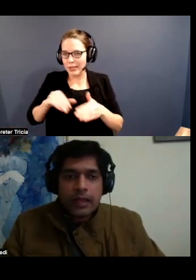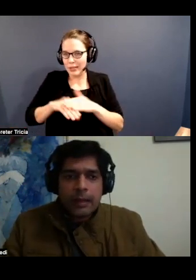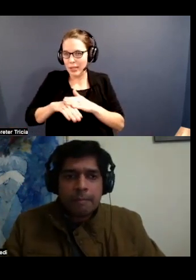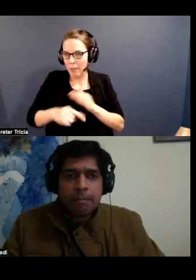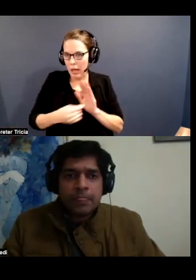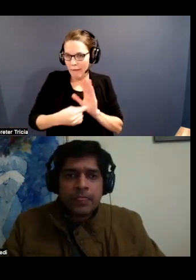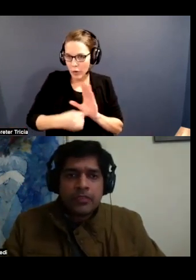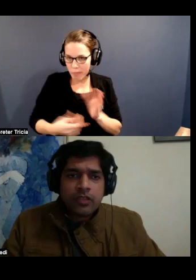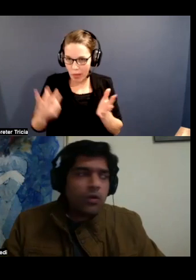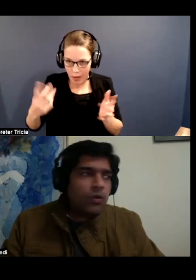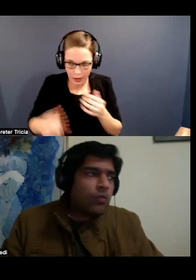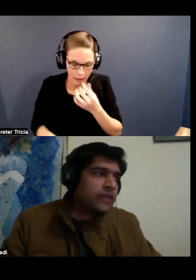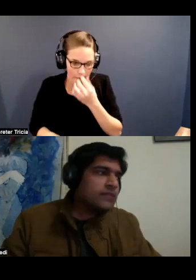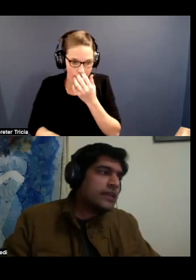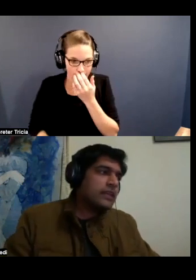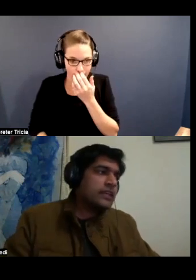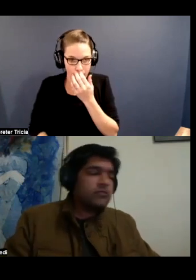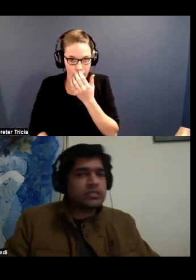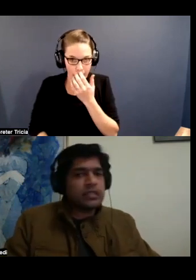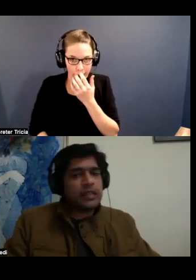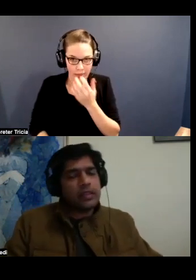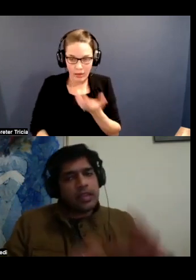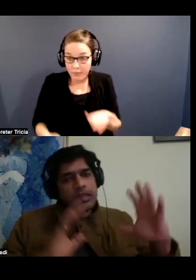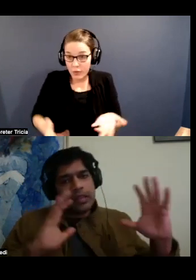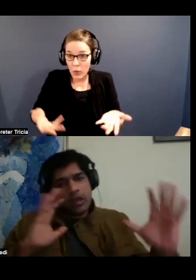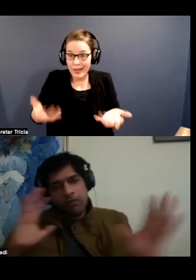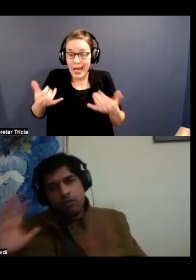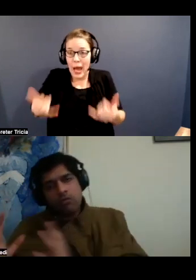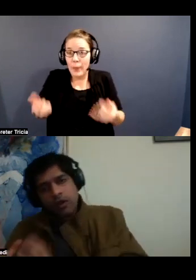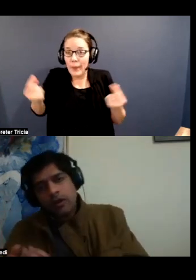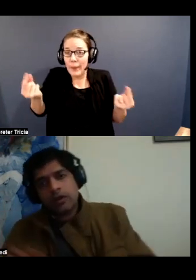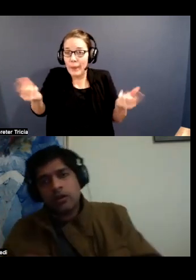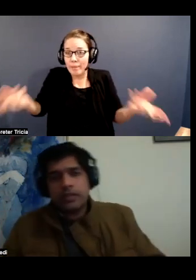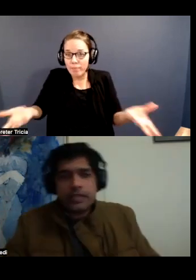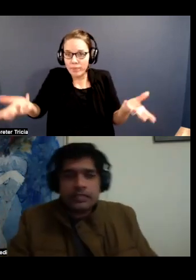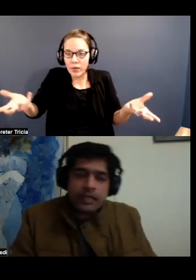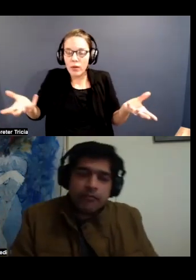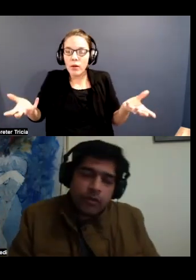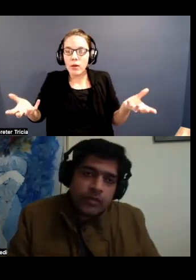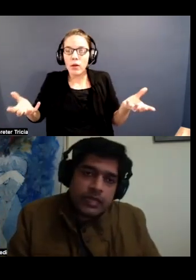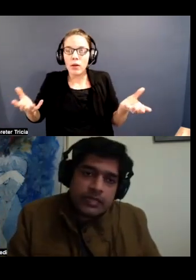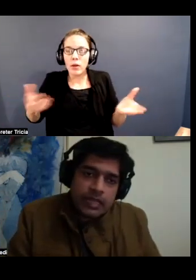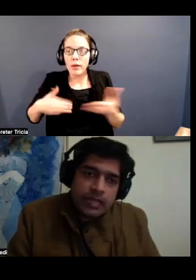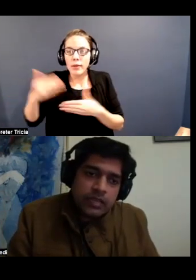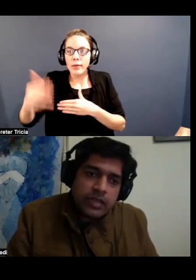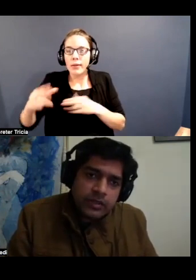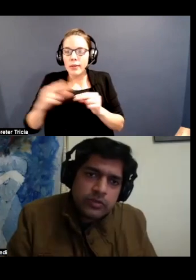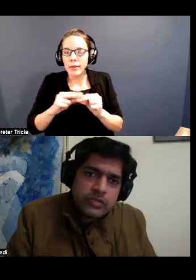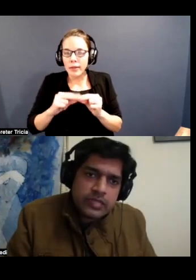So where does that leave us? In our work on the next slide? The next slide we get to see